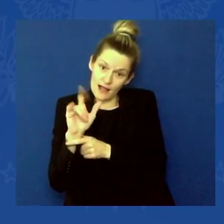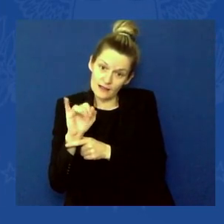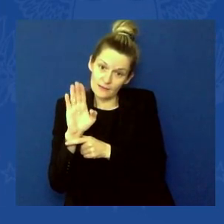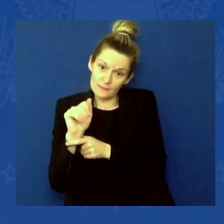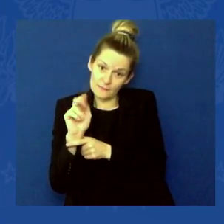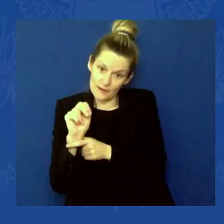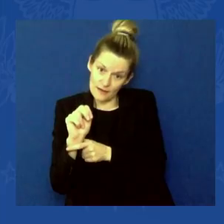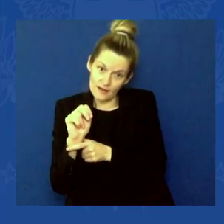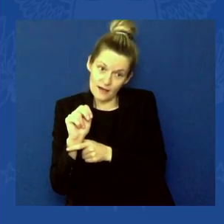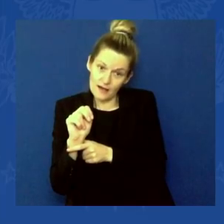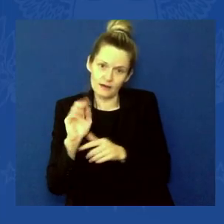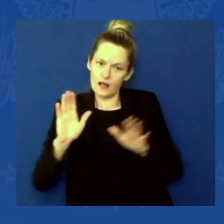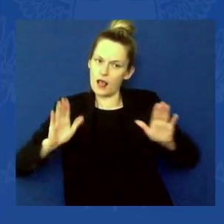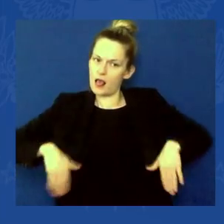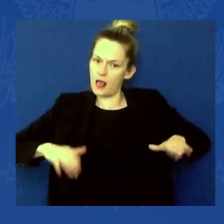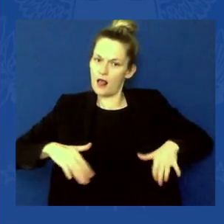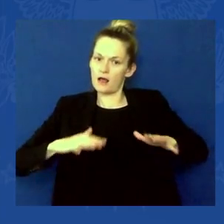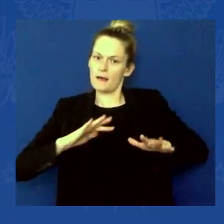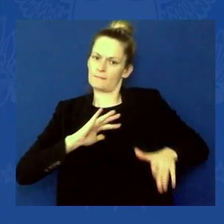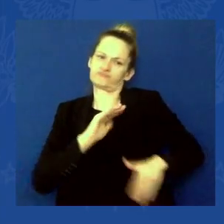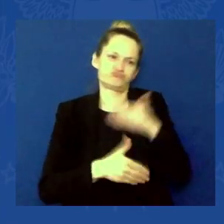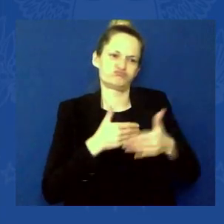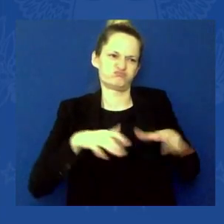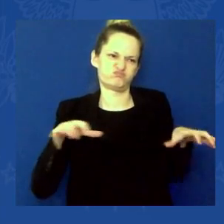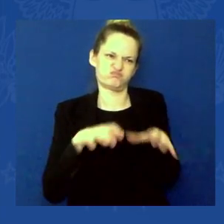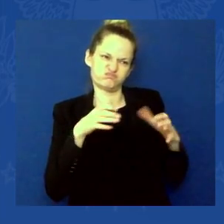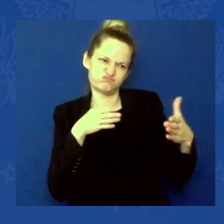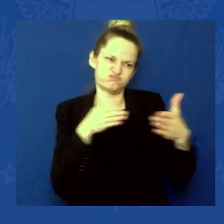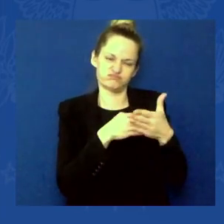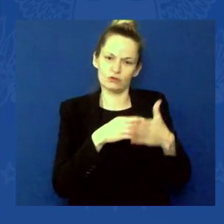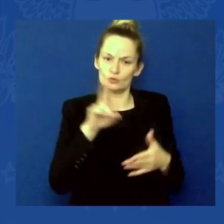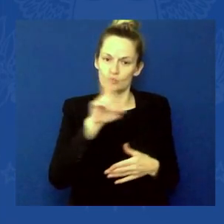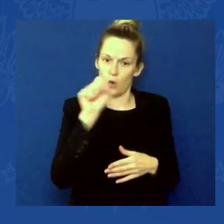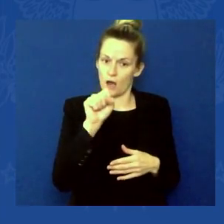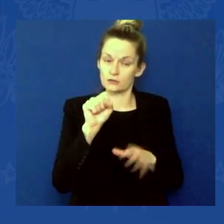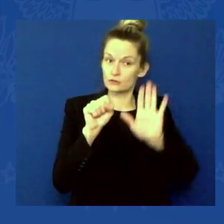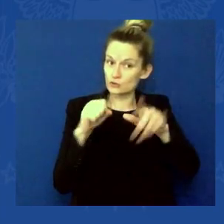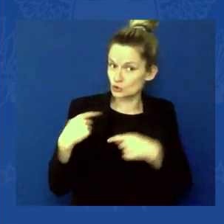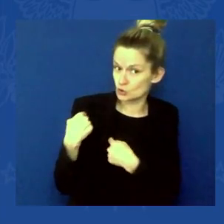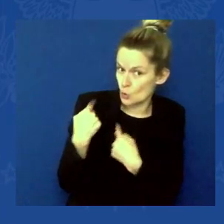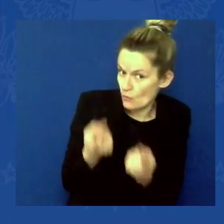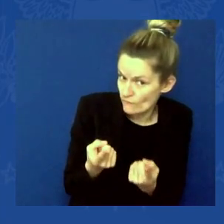So far, they have, by and large, followed through what they said,